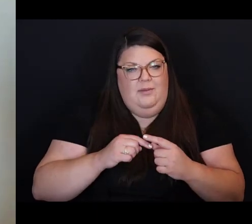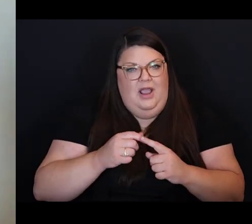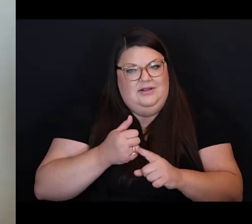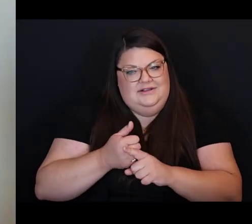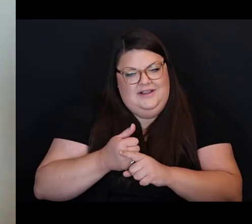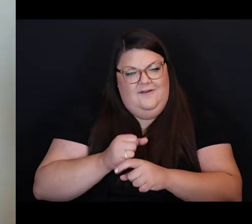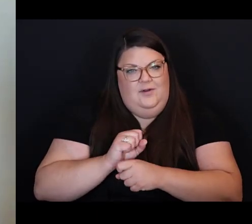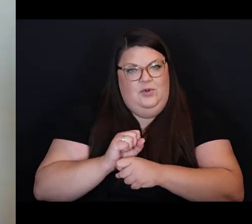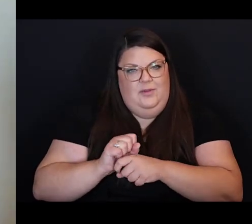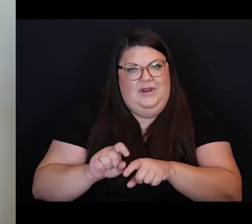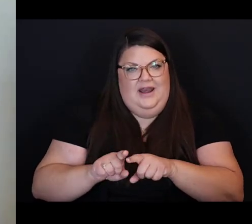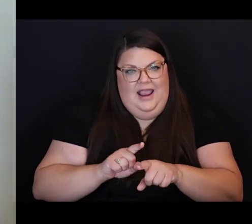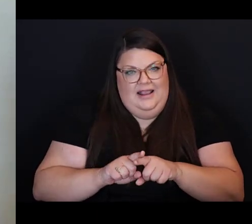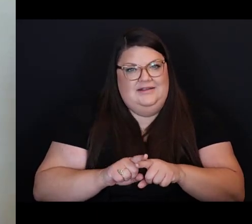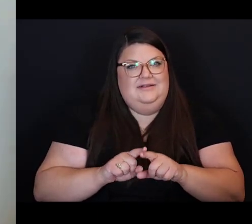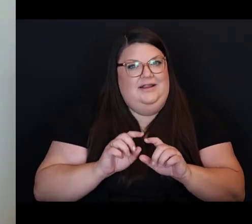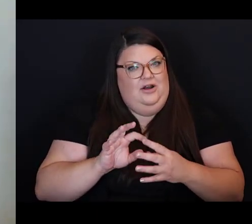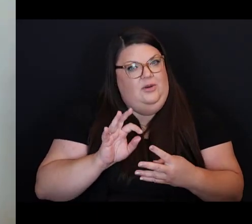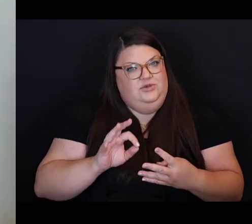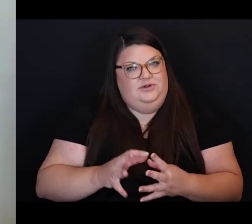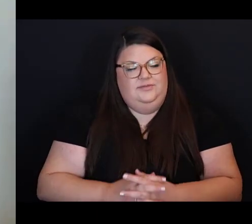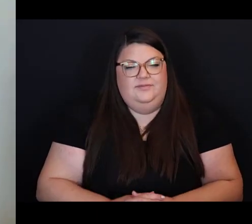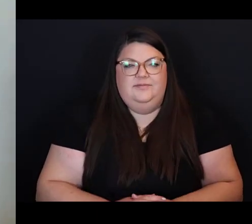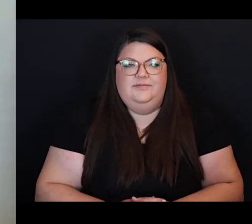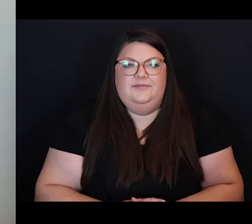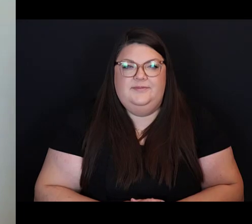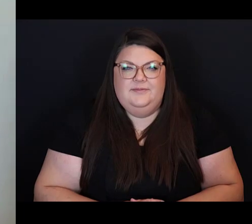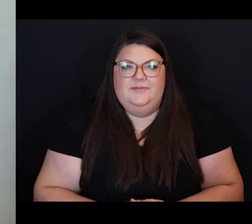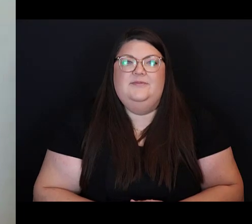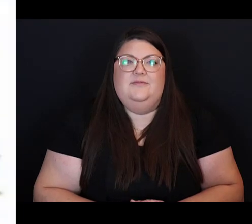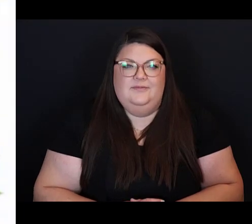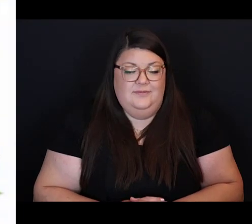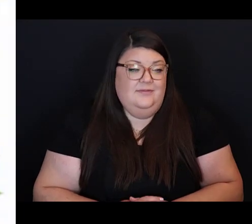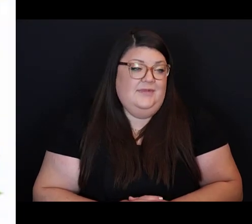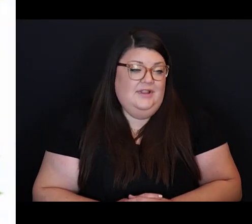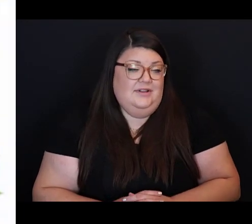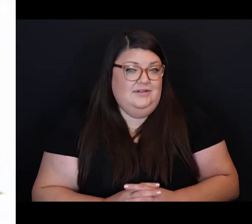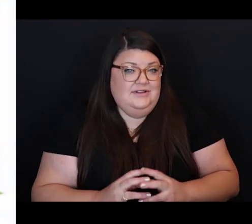more about self-employment as a viable option. [Heather] Totally, those are definitely some